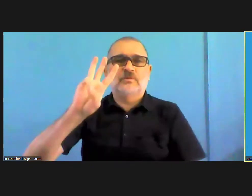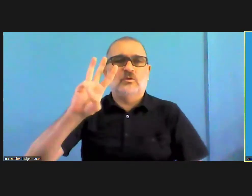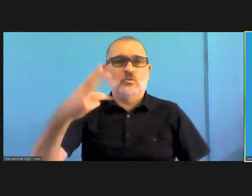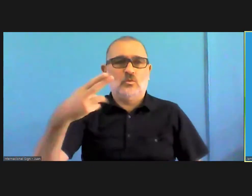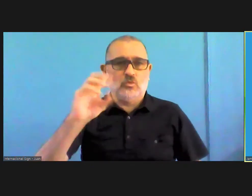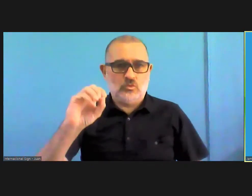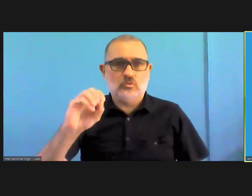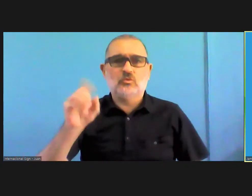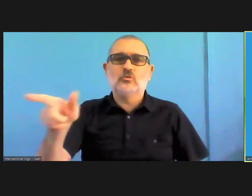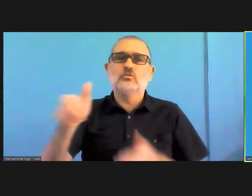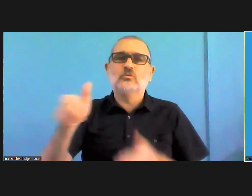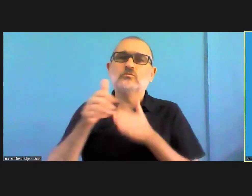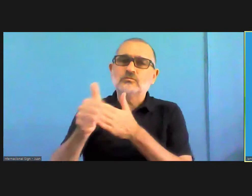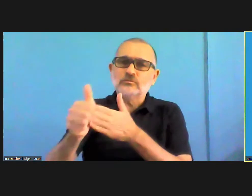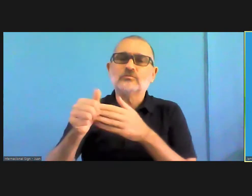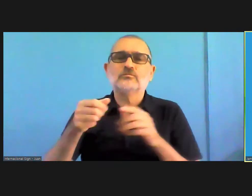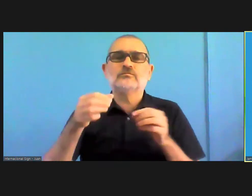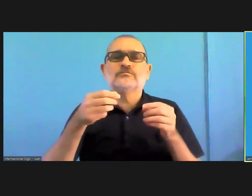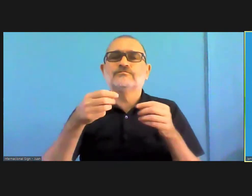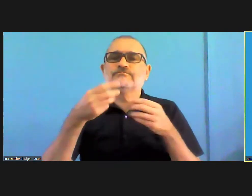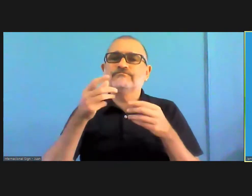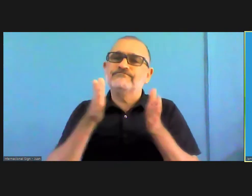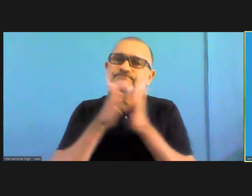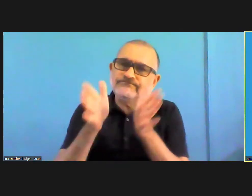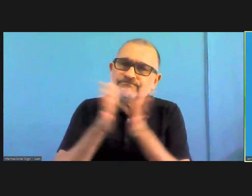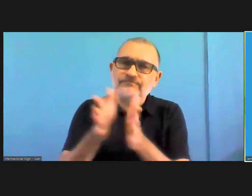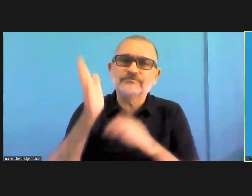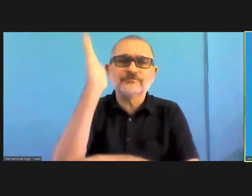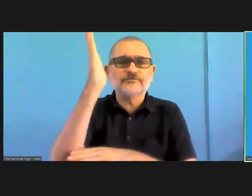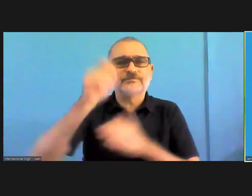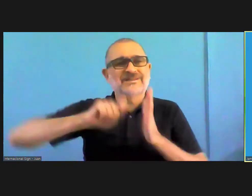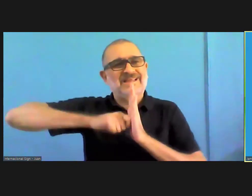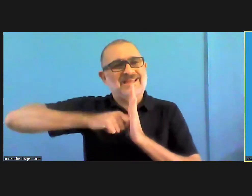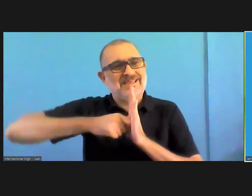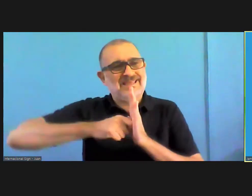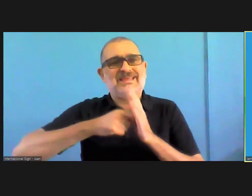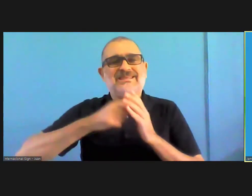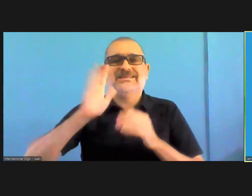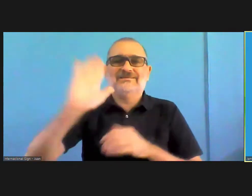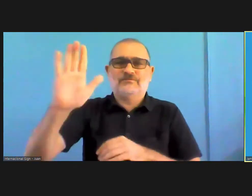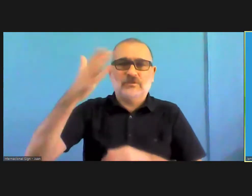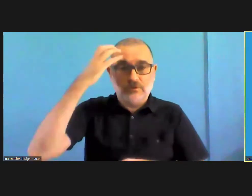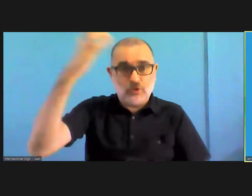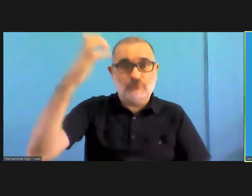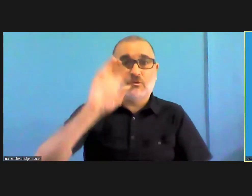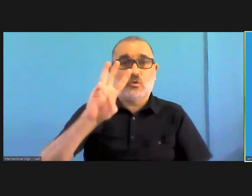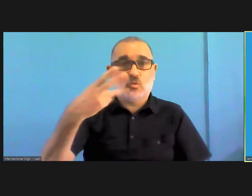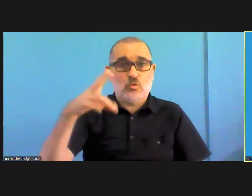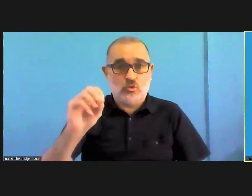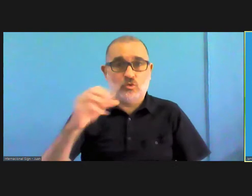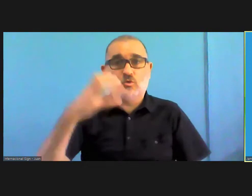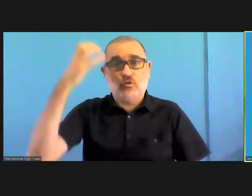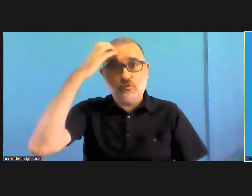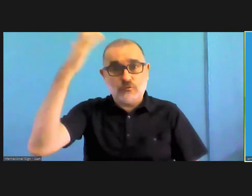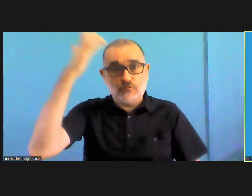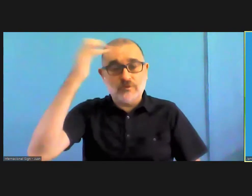But not just simply across -- in the transformation of health systems, but really building on something that we need to retake with